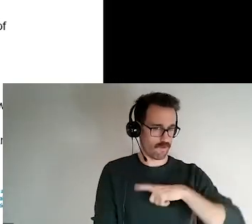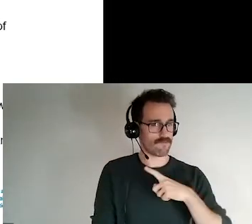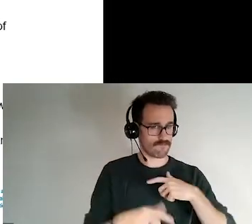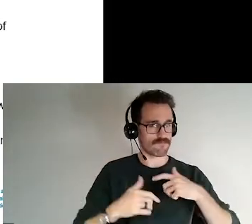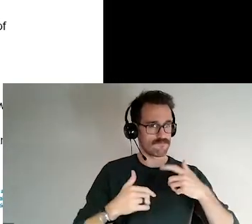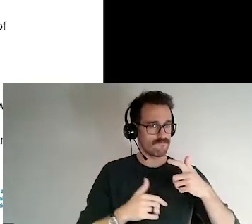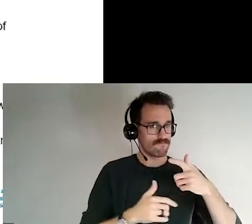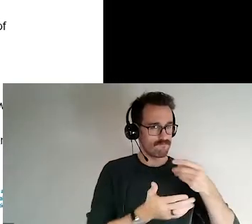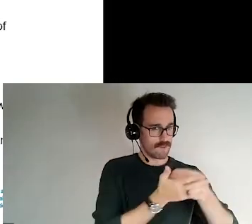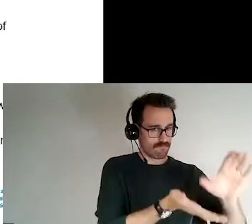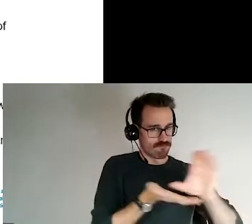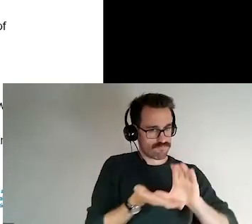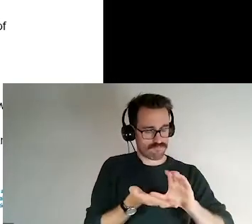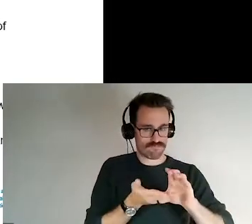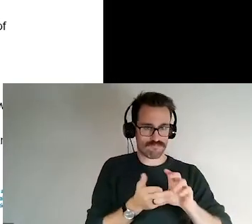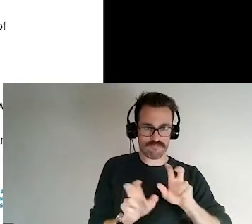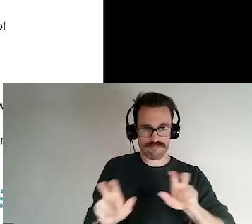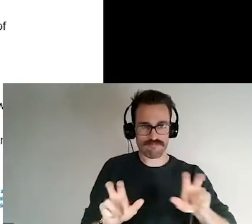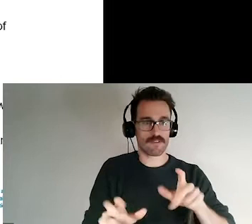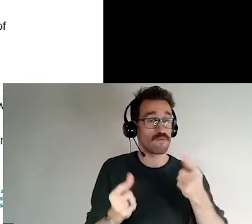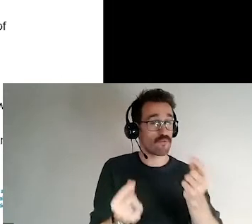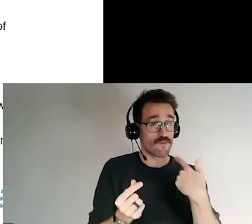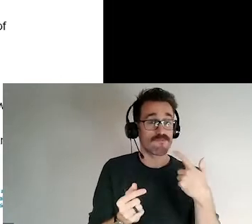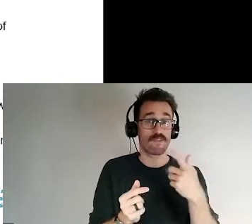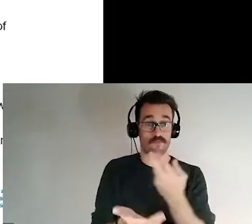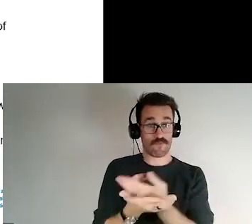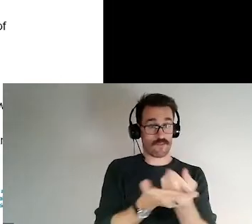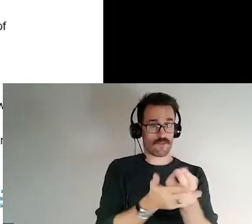We've done a resource scan of existing publicly available materials that provide